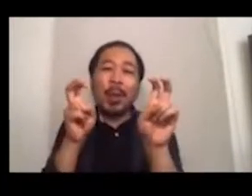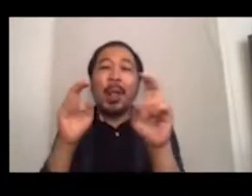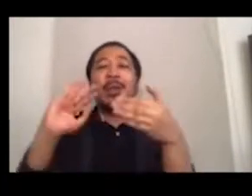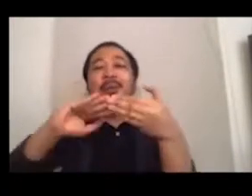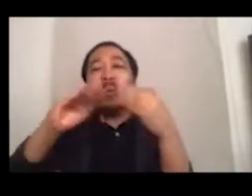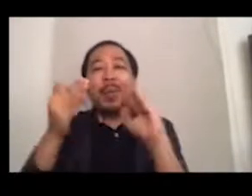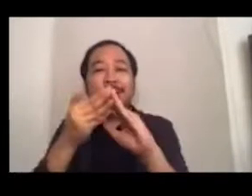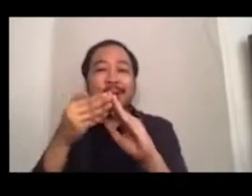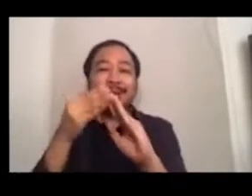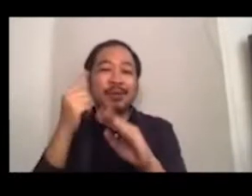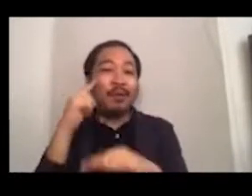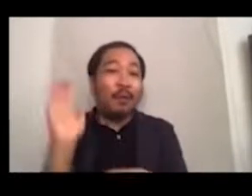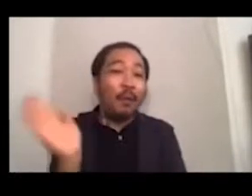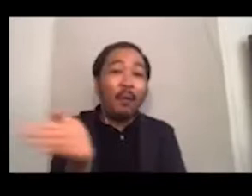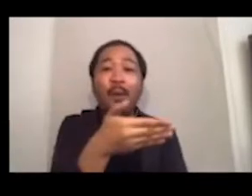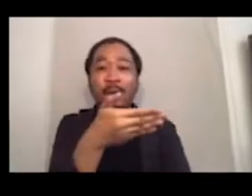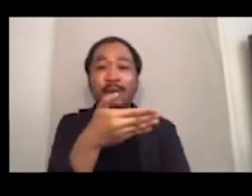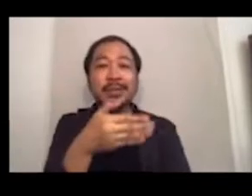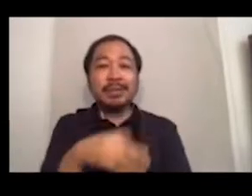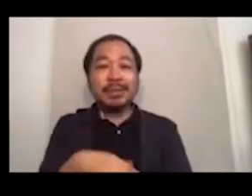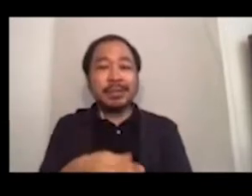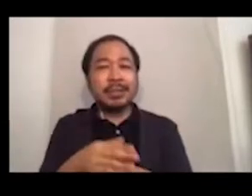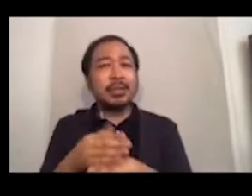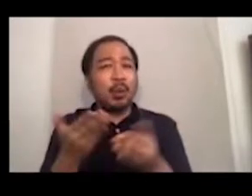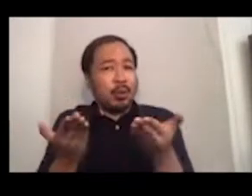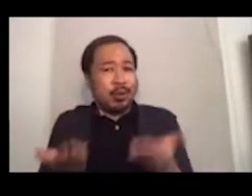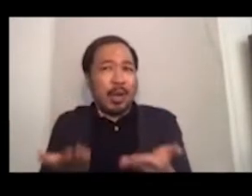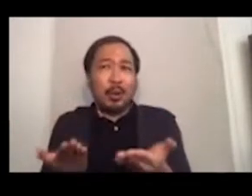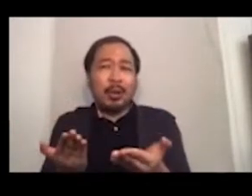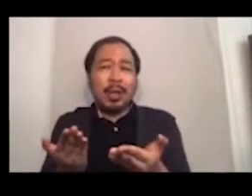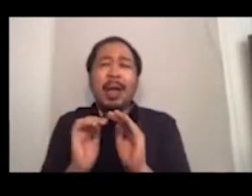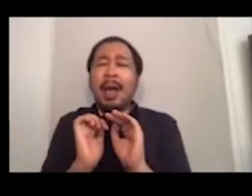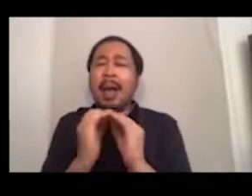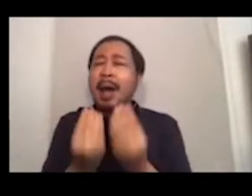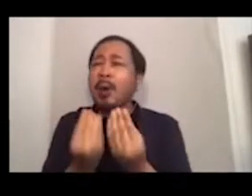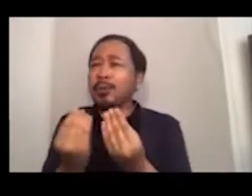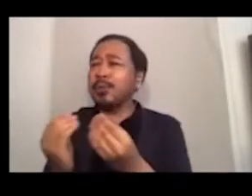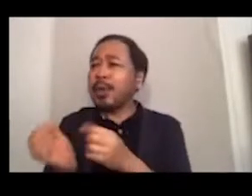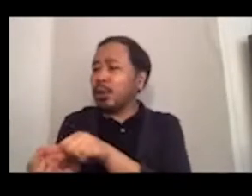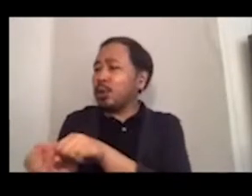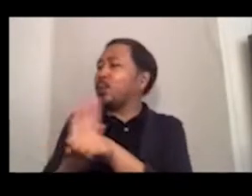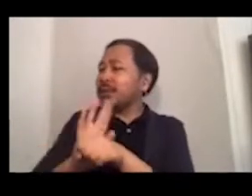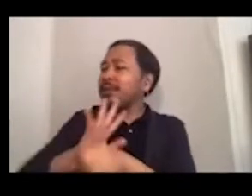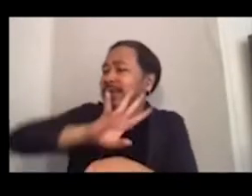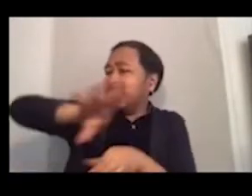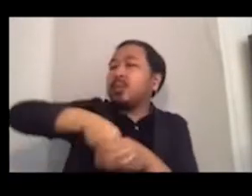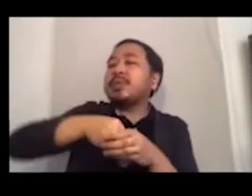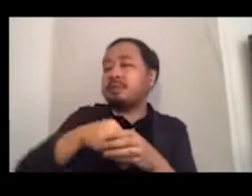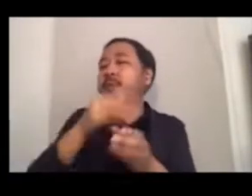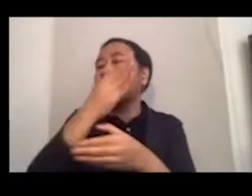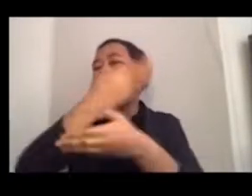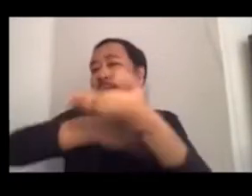but the website is citiesforall.org Thank you so much.